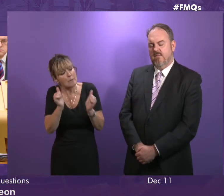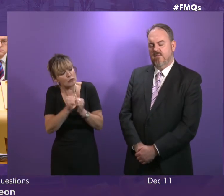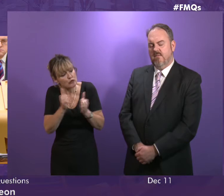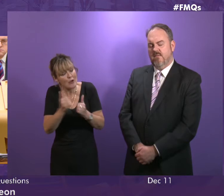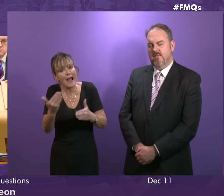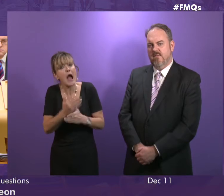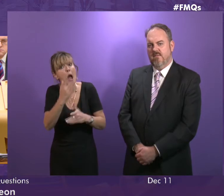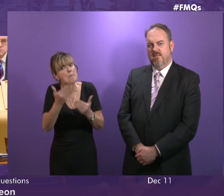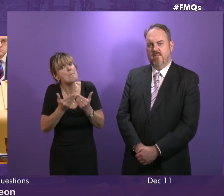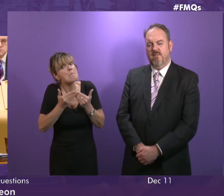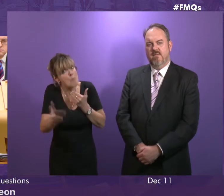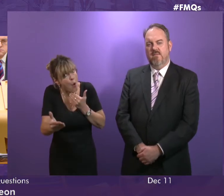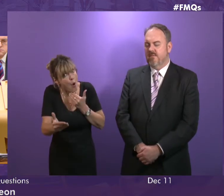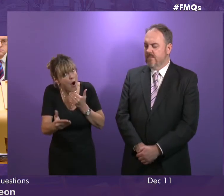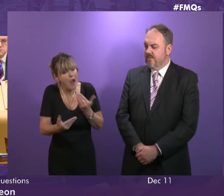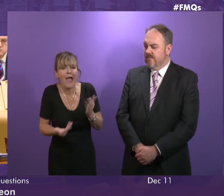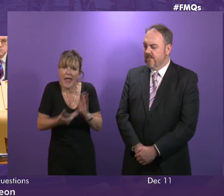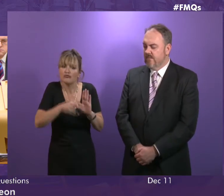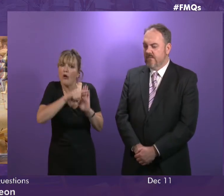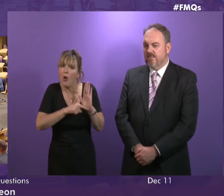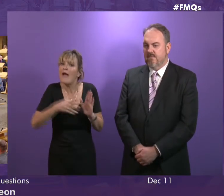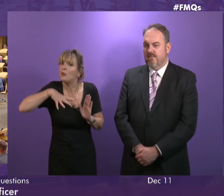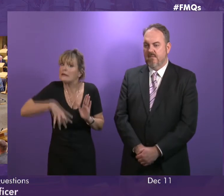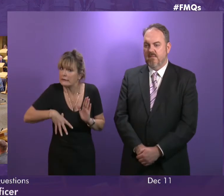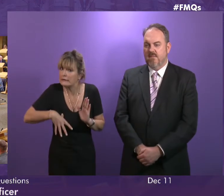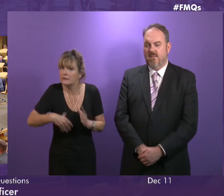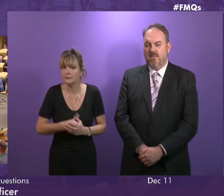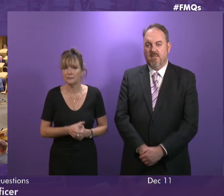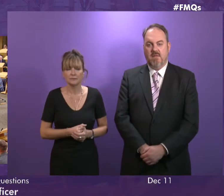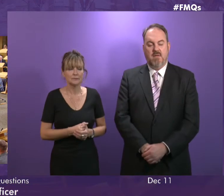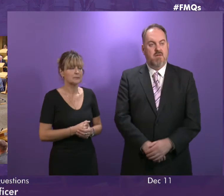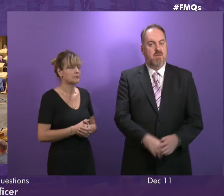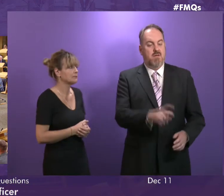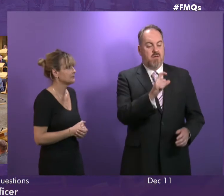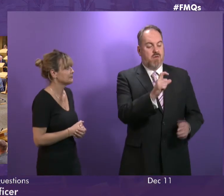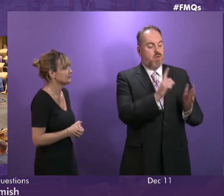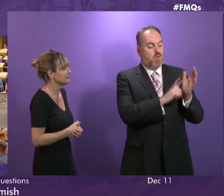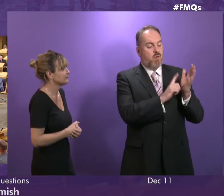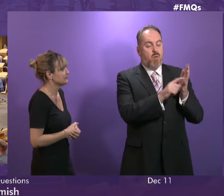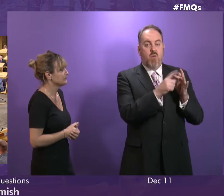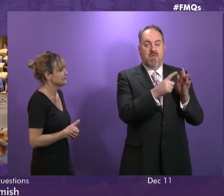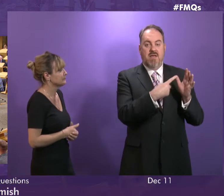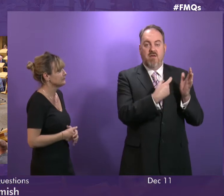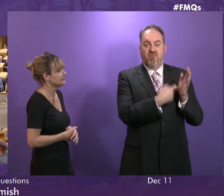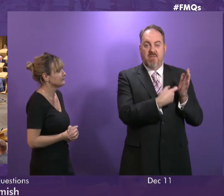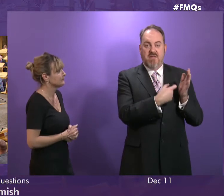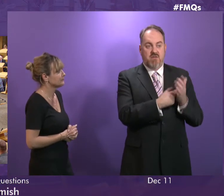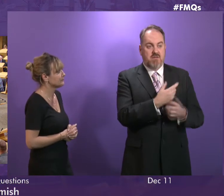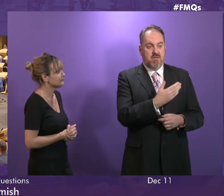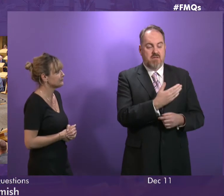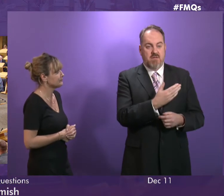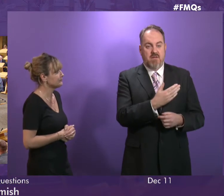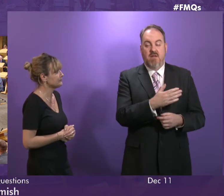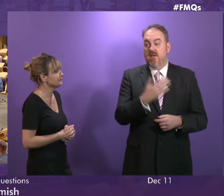regulation if necessary.